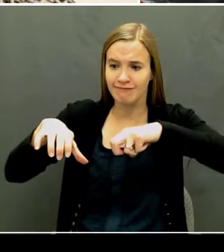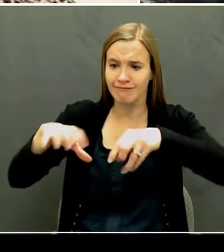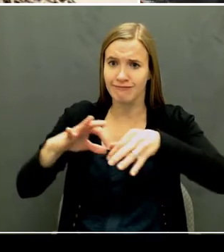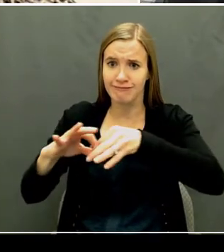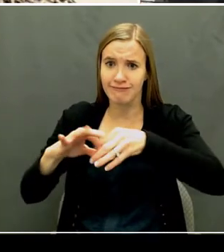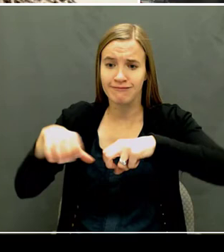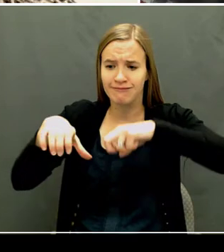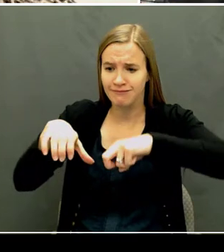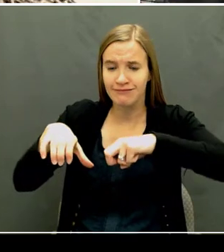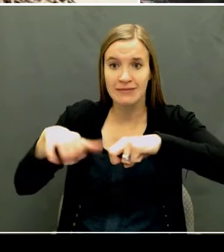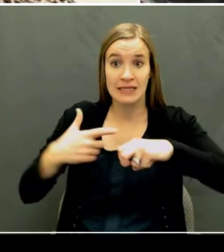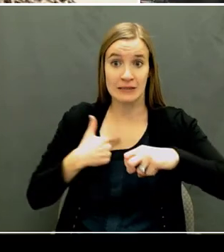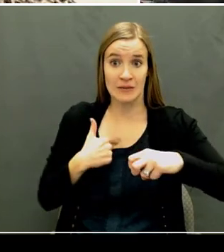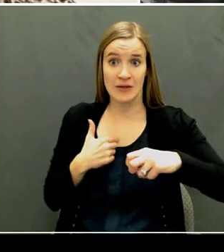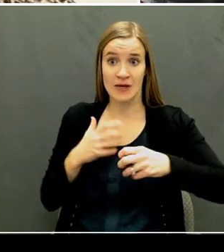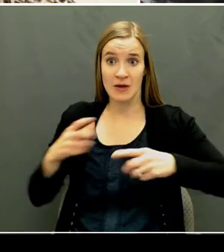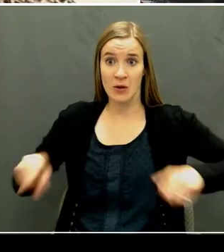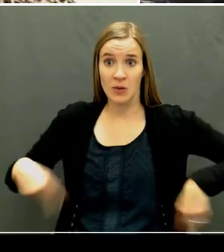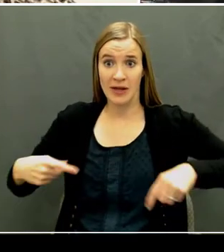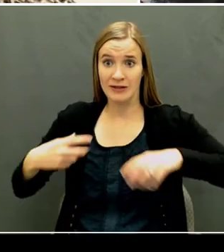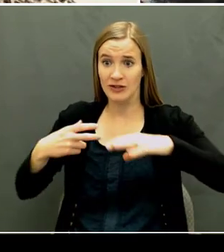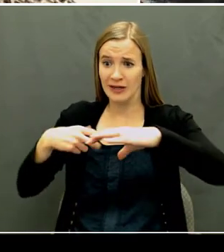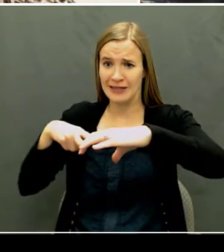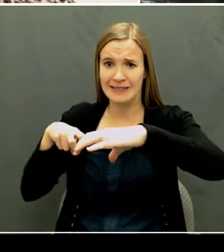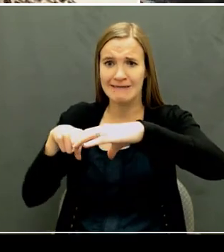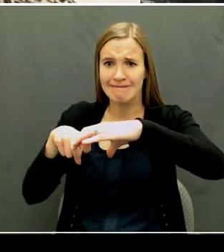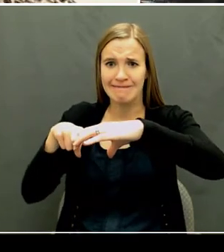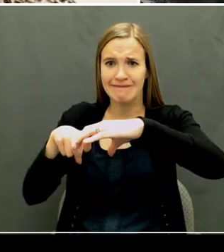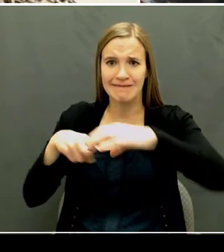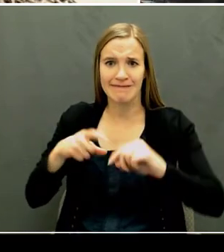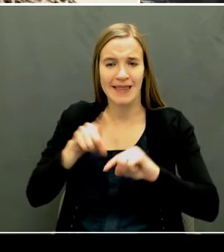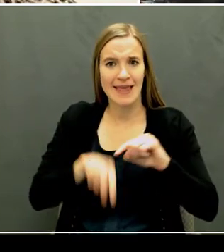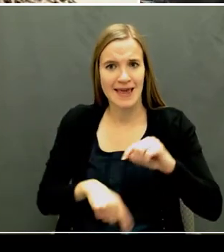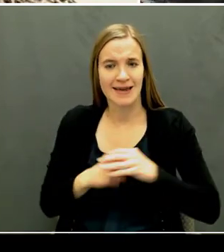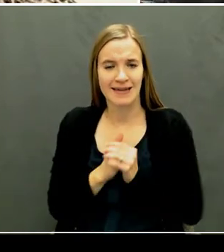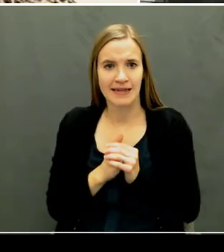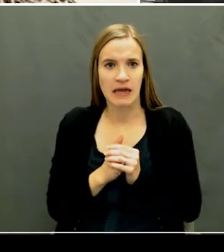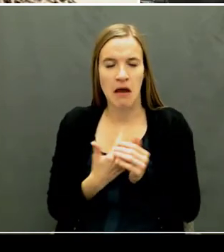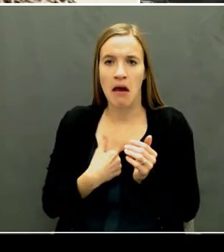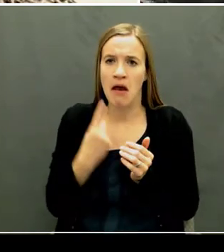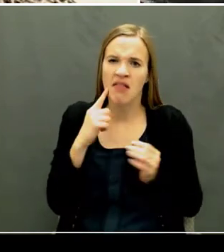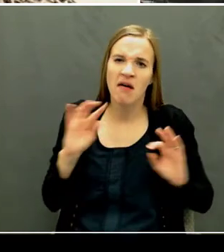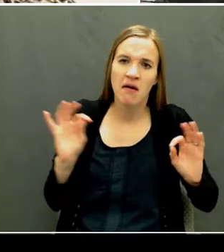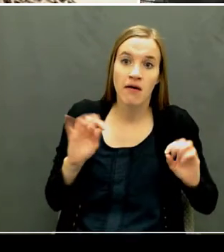fast food restaurant table. So I just think that stuff is there. Yeah, you can talk about Okay, we